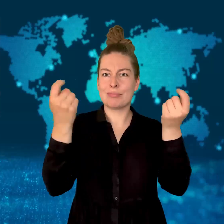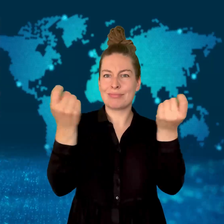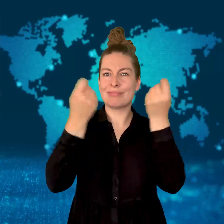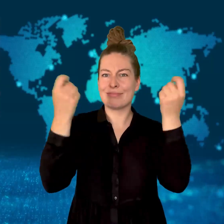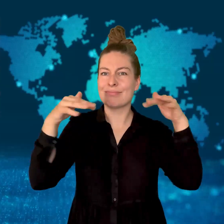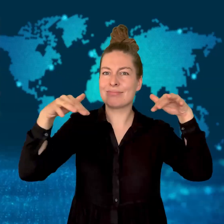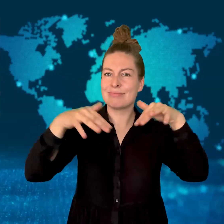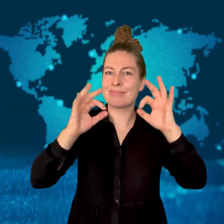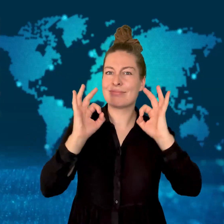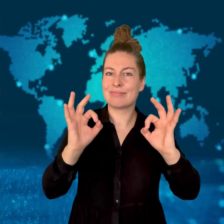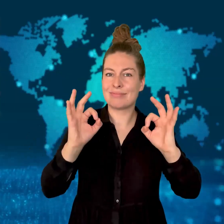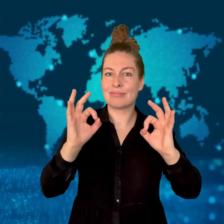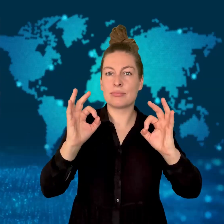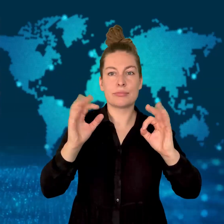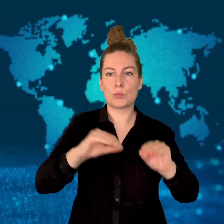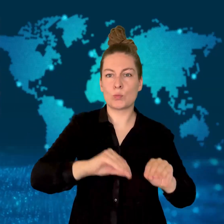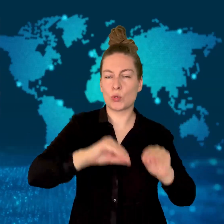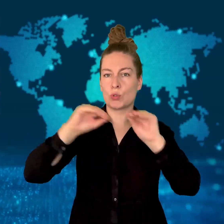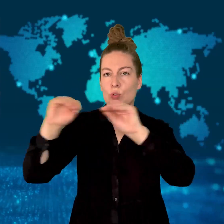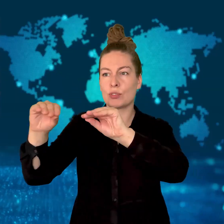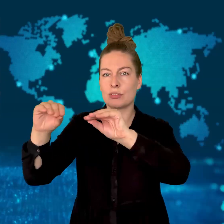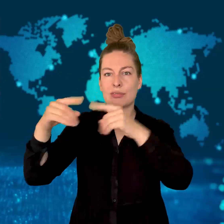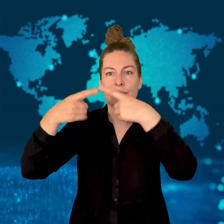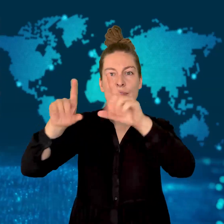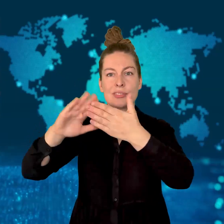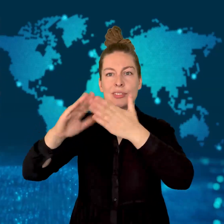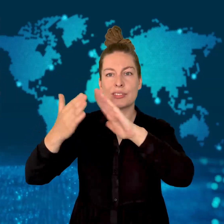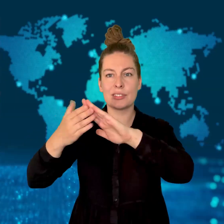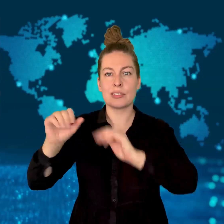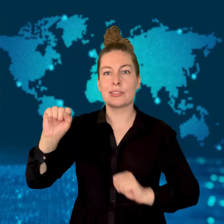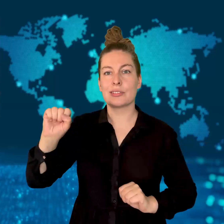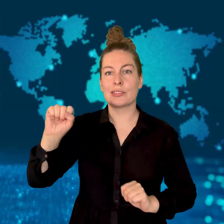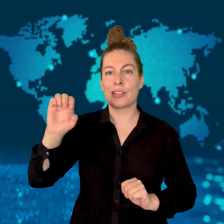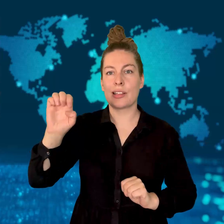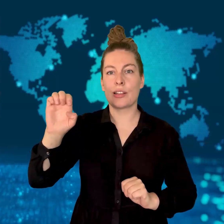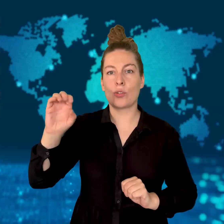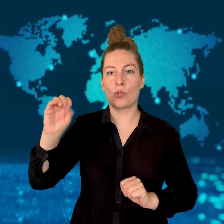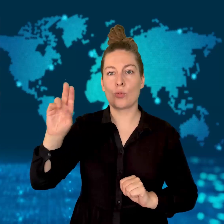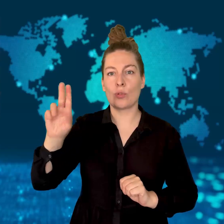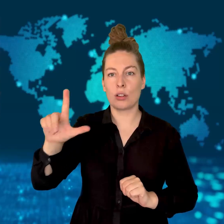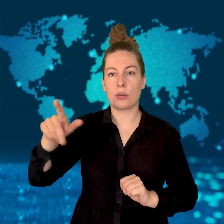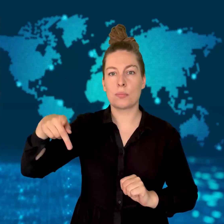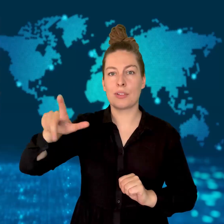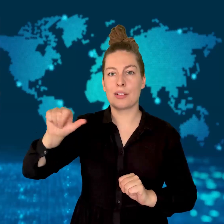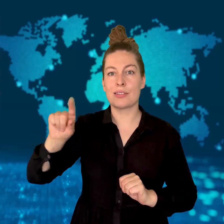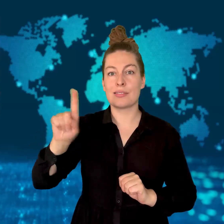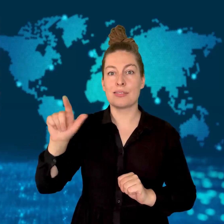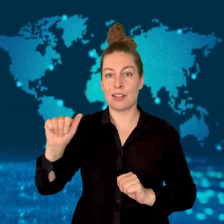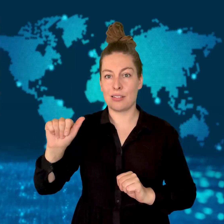when a civic committee moved the event to Seoul Plaza instead of